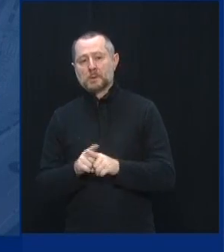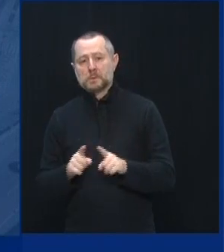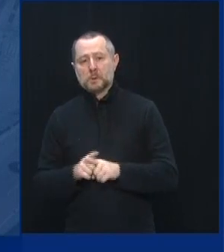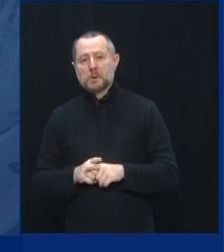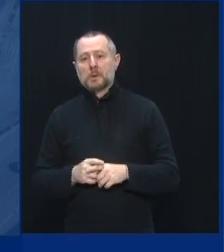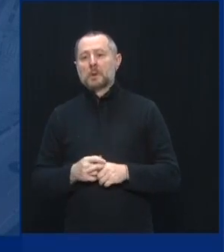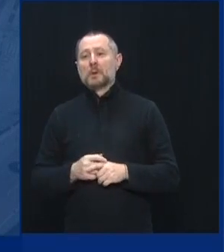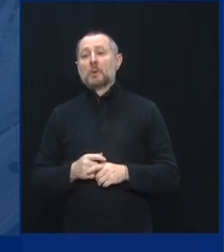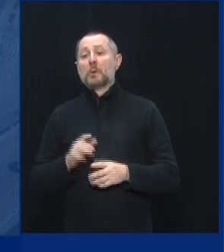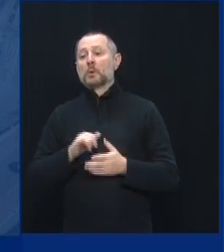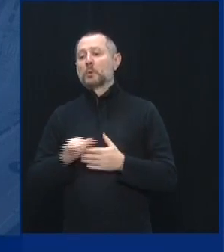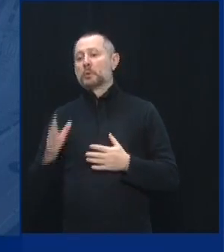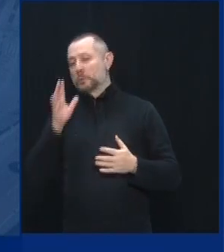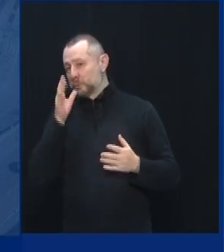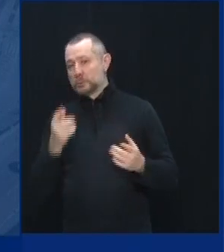1B CATEGORY IF THEY THINK IT MAKES SENSE.